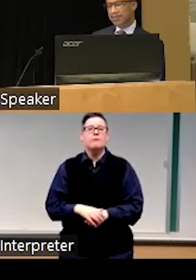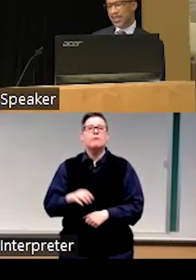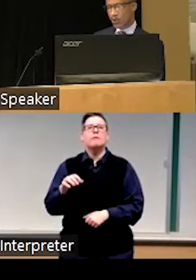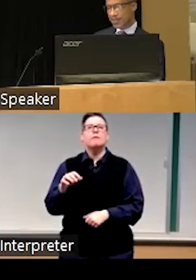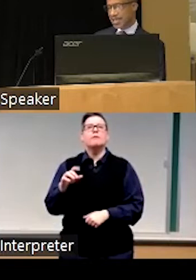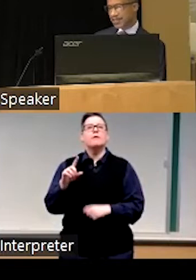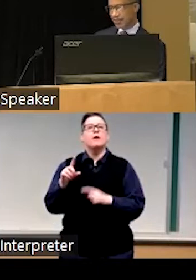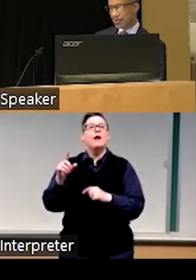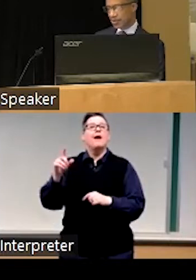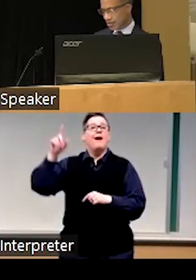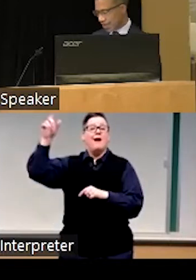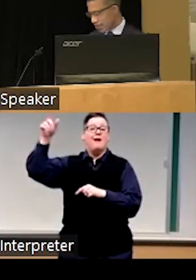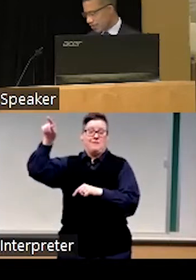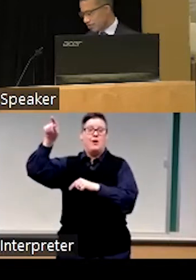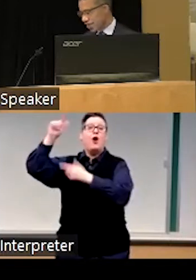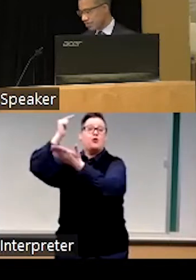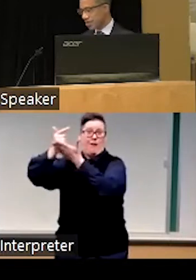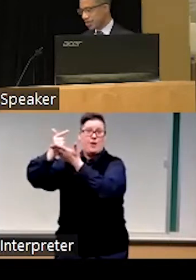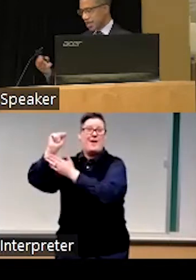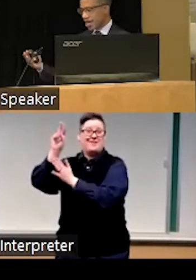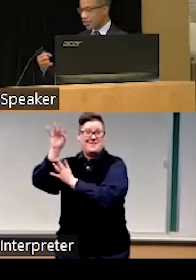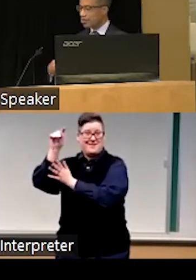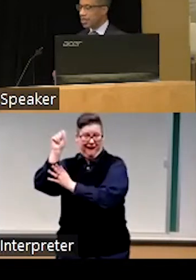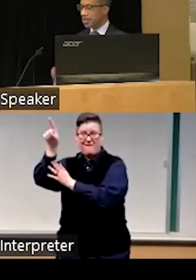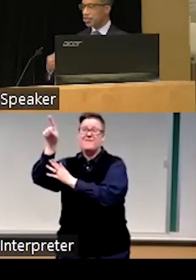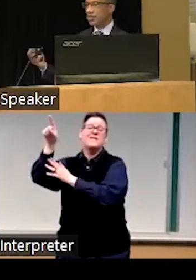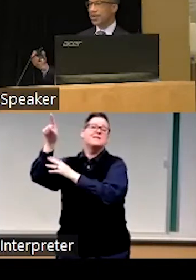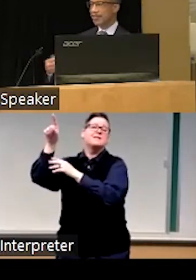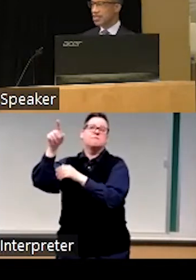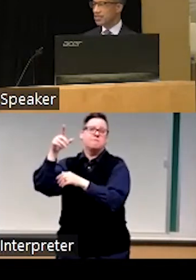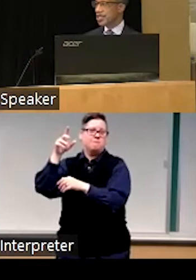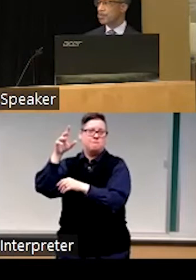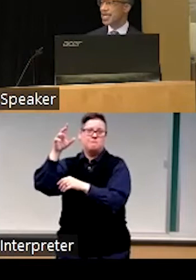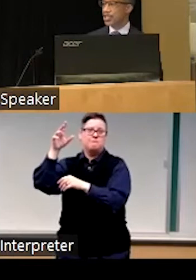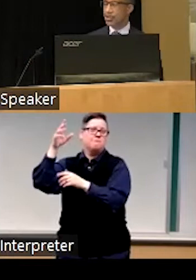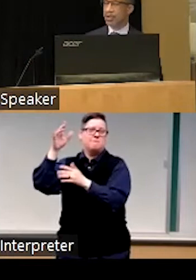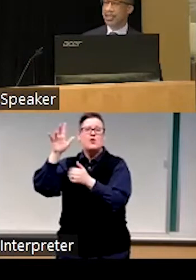um the Northeast after graduating from Tufts and having spent 25 years in Upstate New York